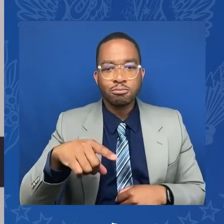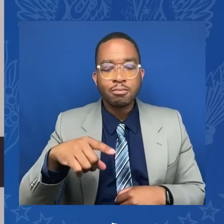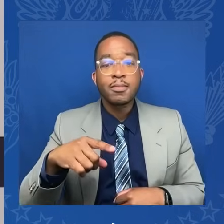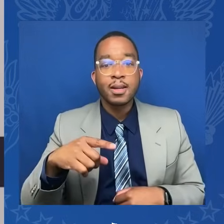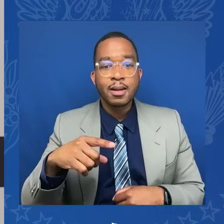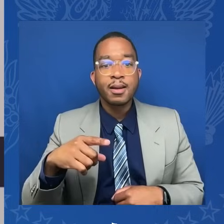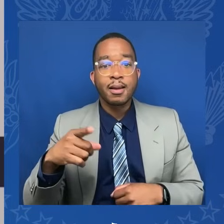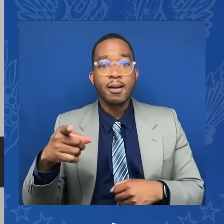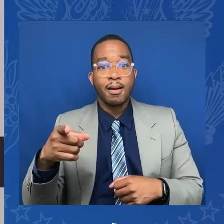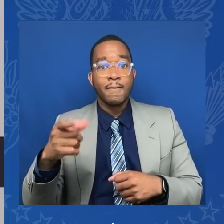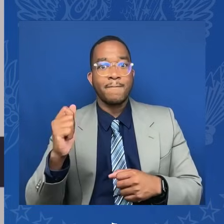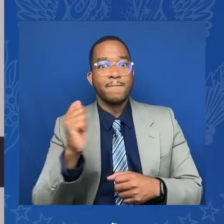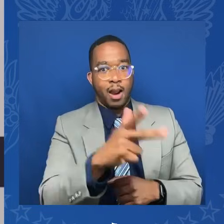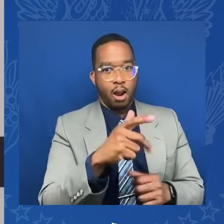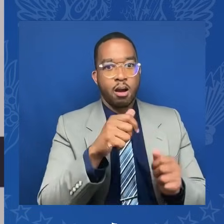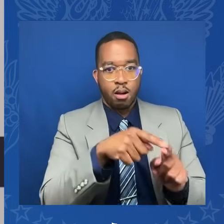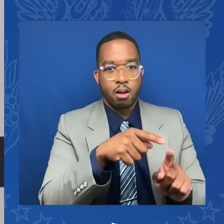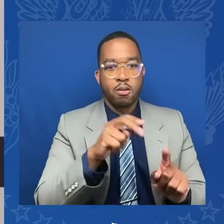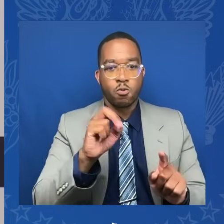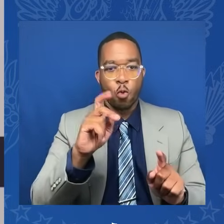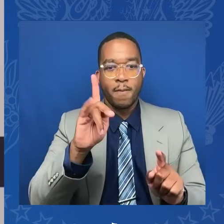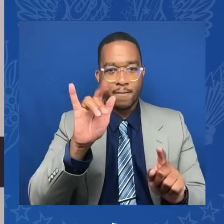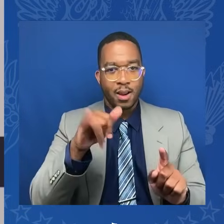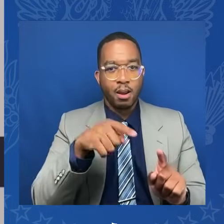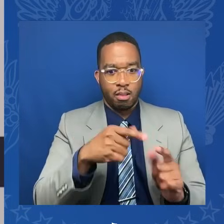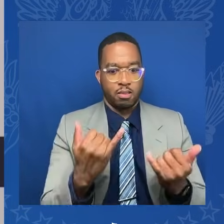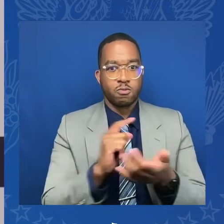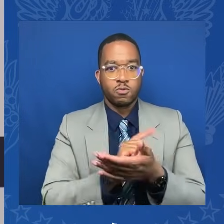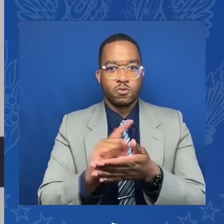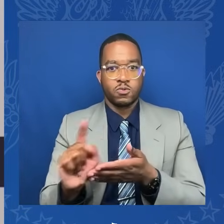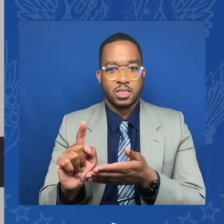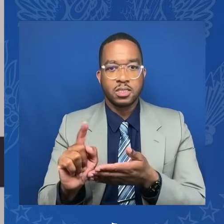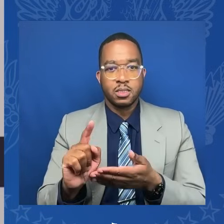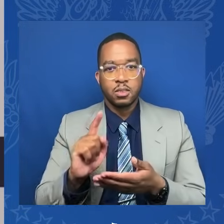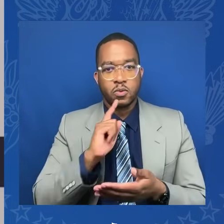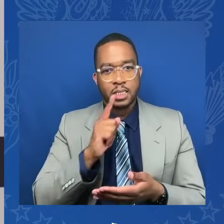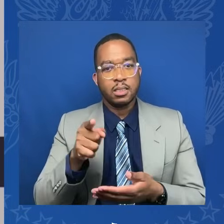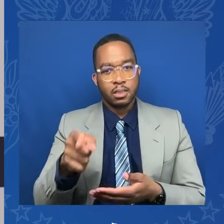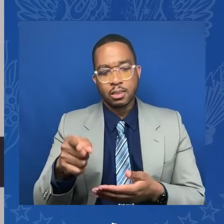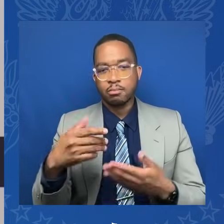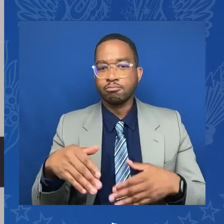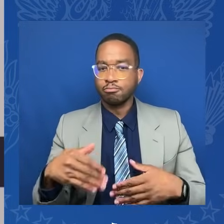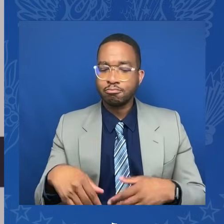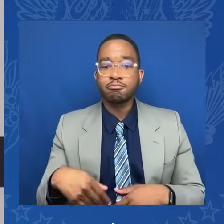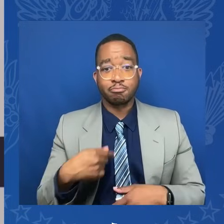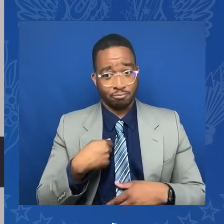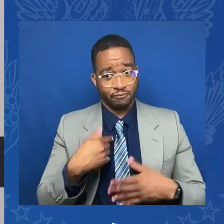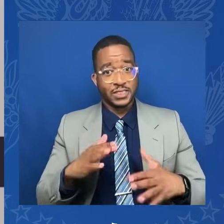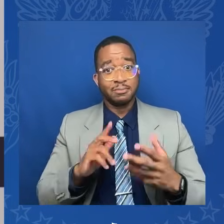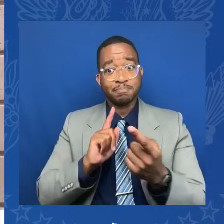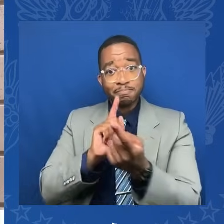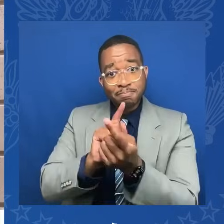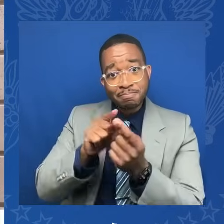I don't think anyone who got to meet them, shake their hands, or hear their stories will ever forget their stories or the look in their eyes